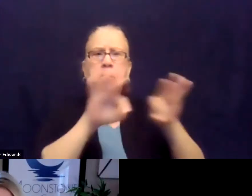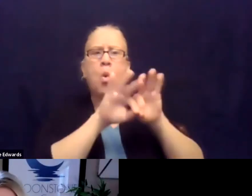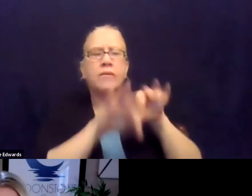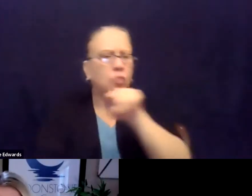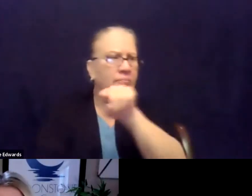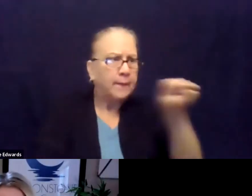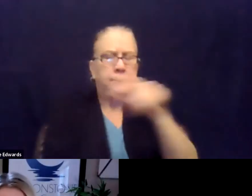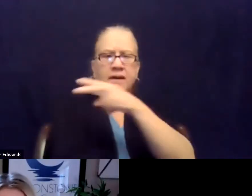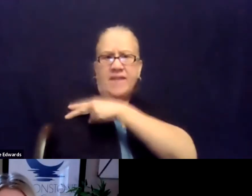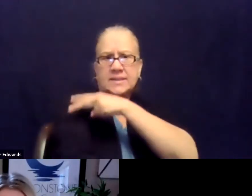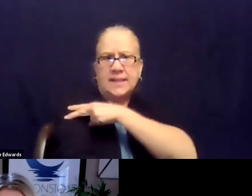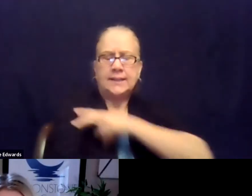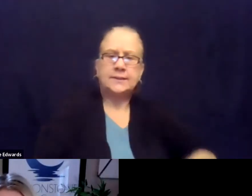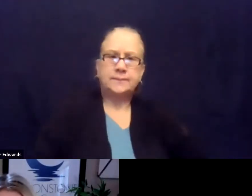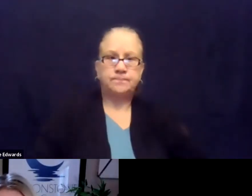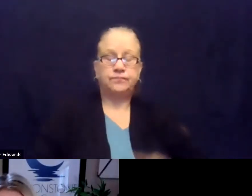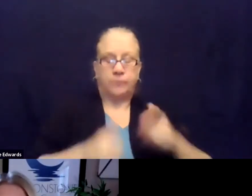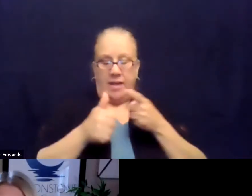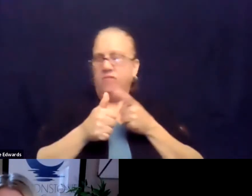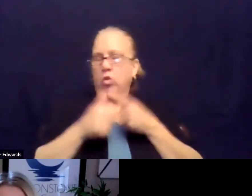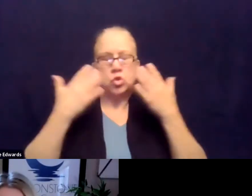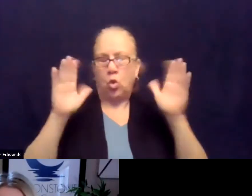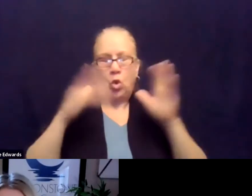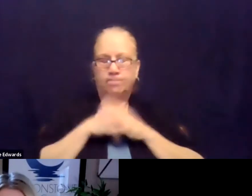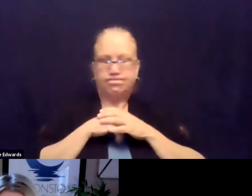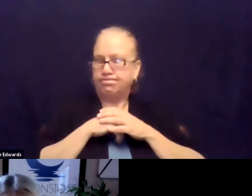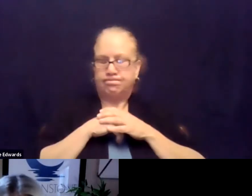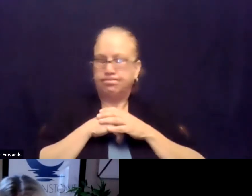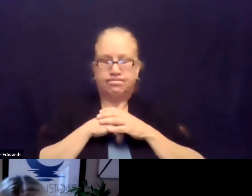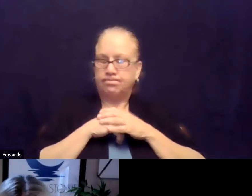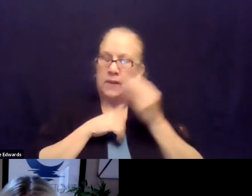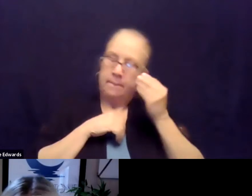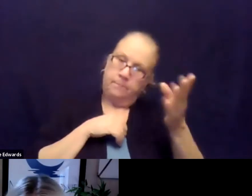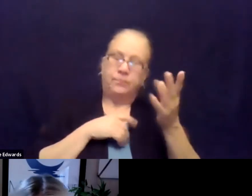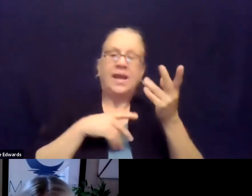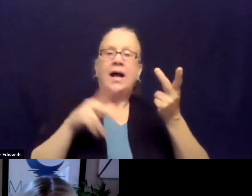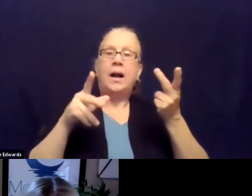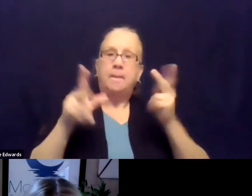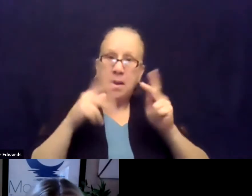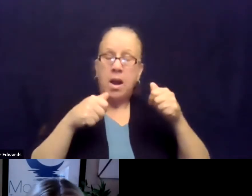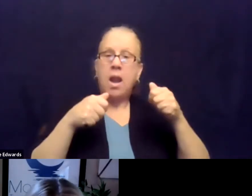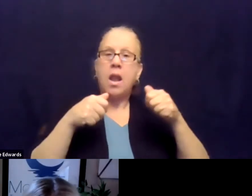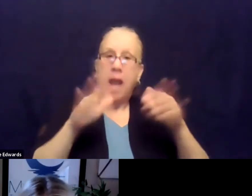You don't know. People are allowed to voluntarily their